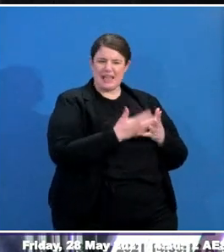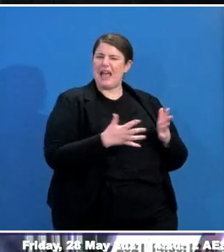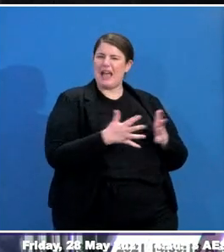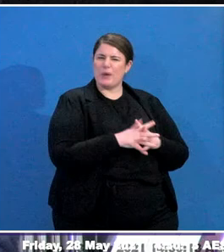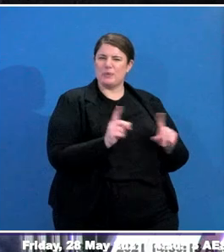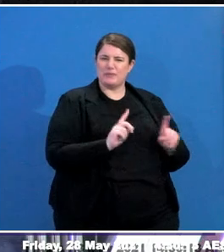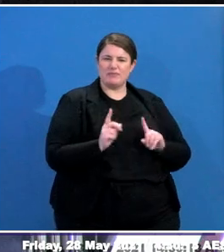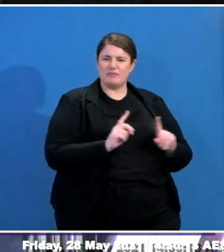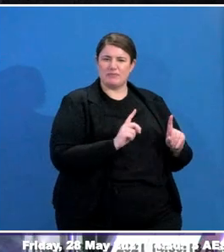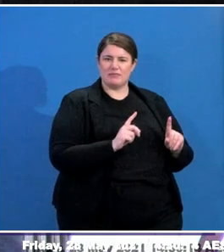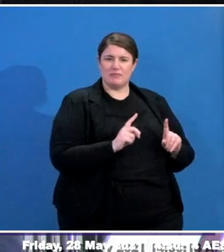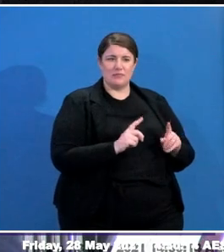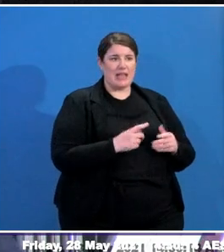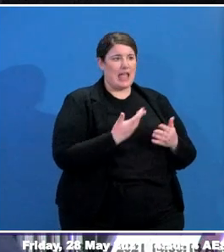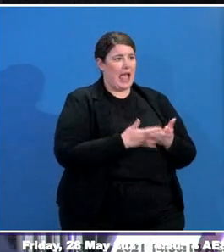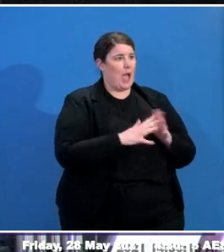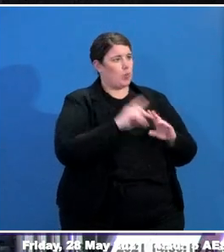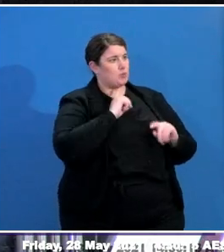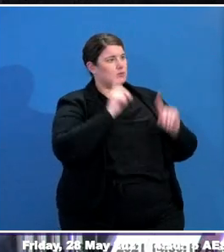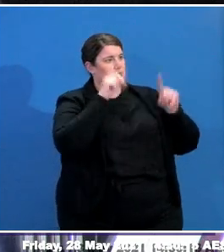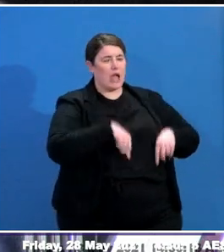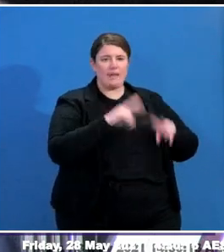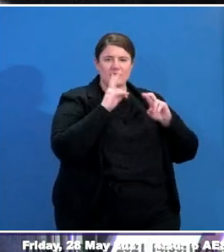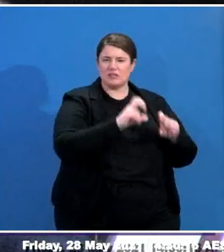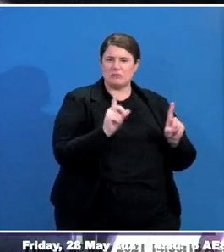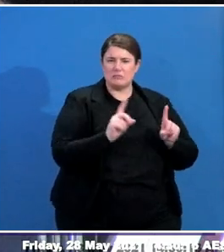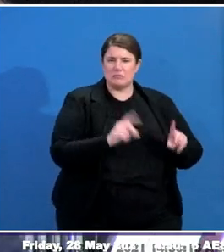What would trigger an investigation of that kind?